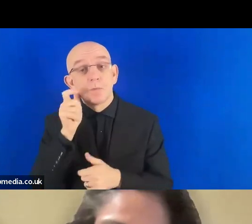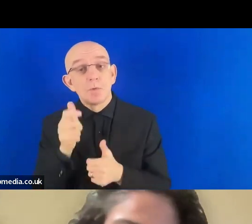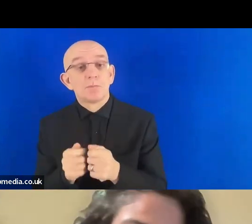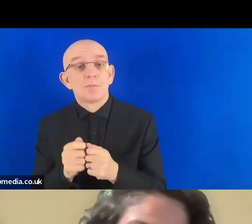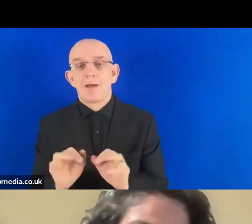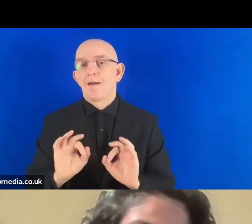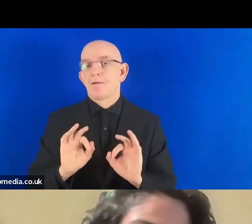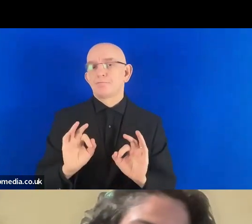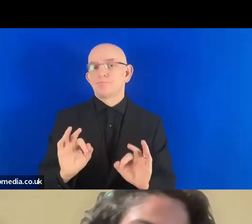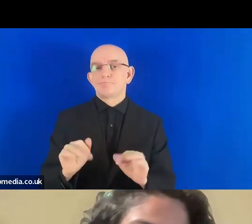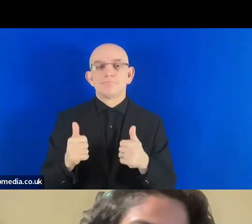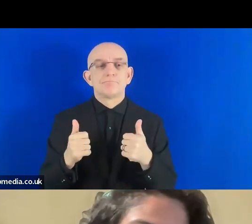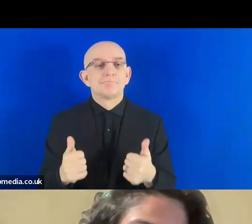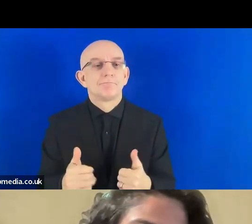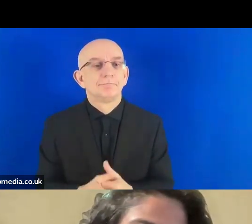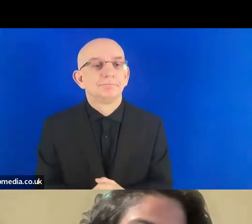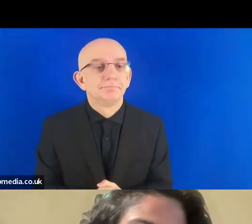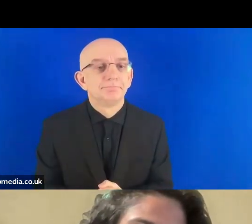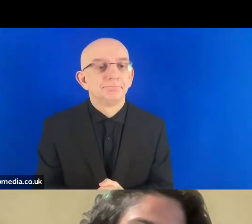Thank you.